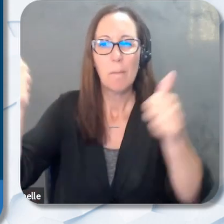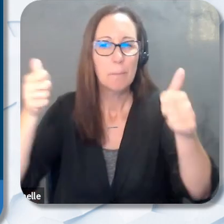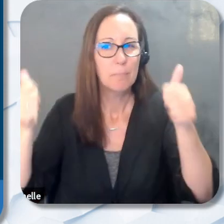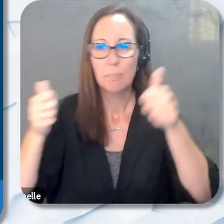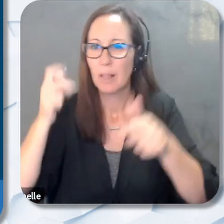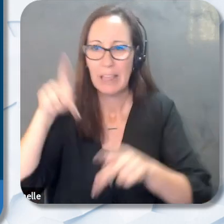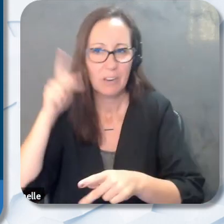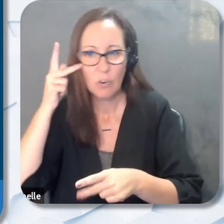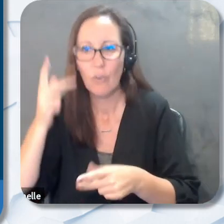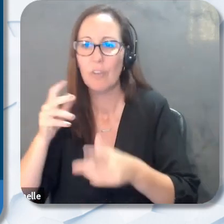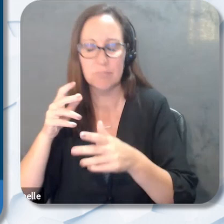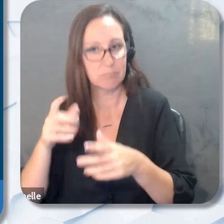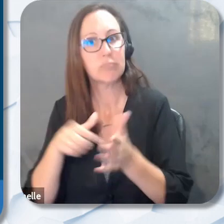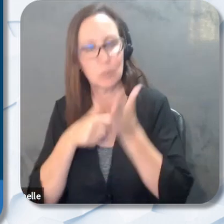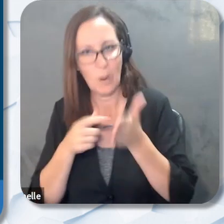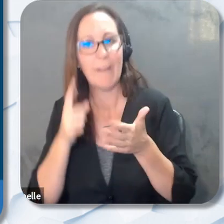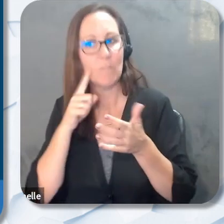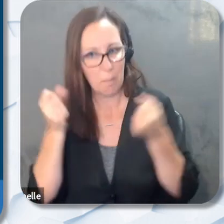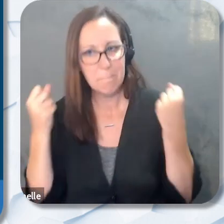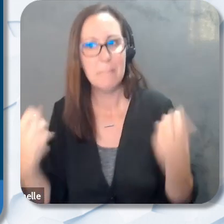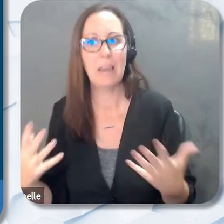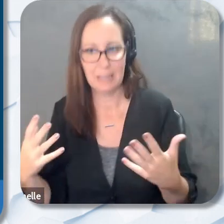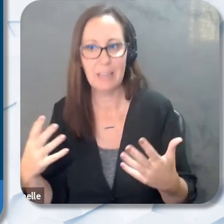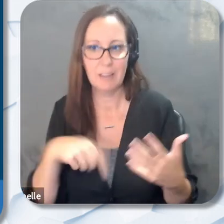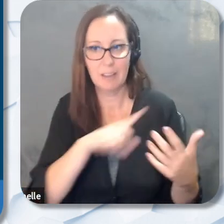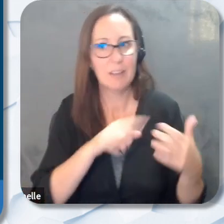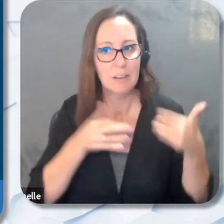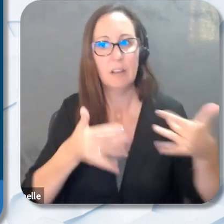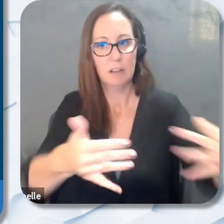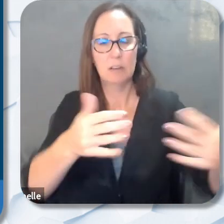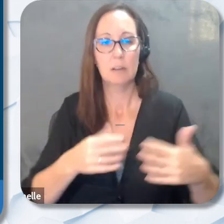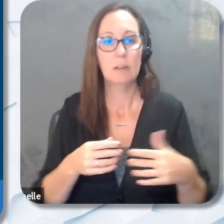and we will work alongside our partnerships communication and strategy team.